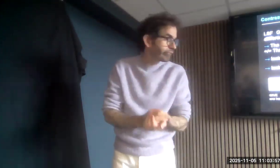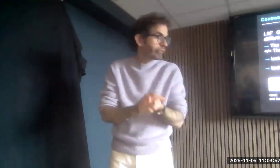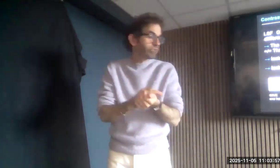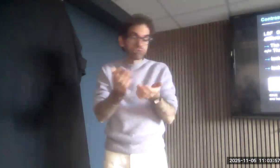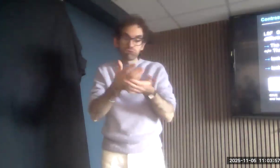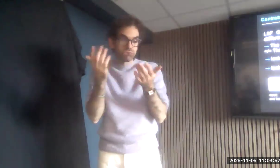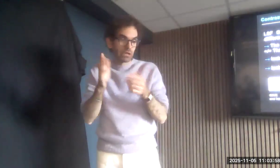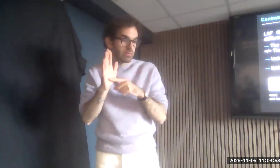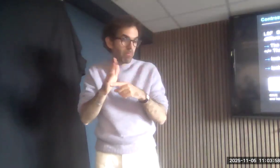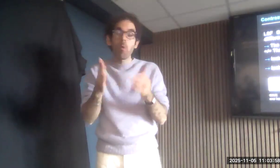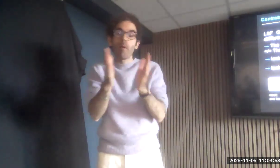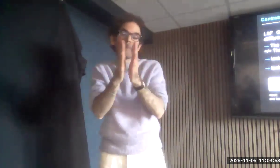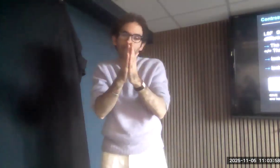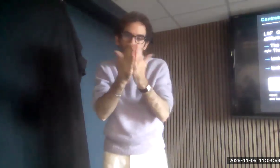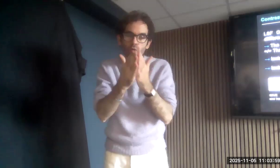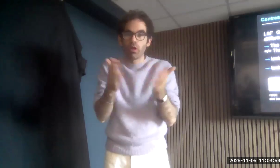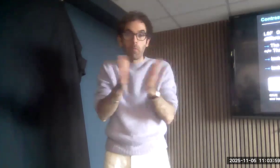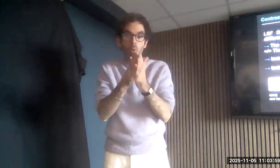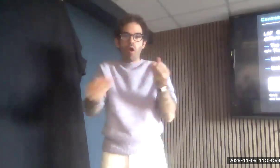There are morphological differences.